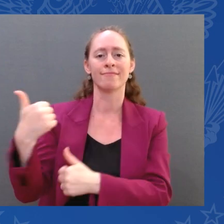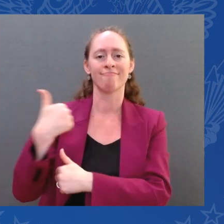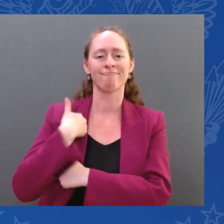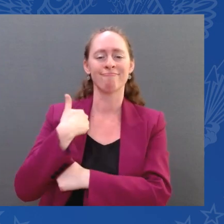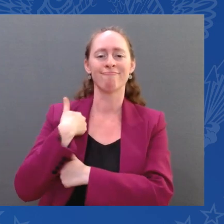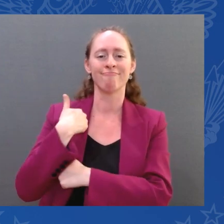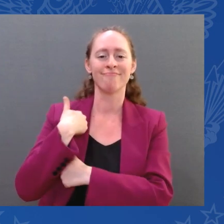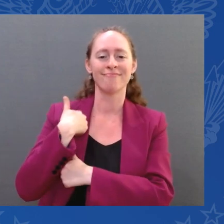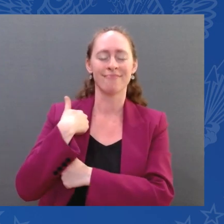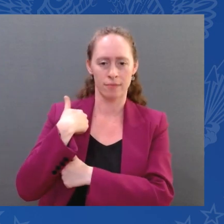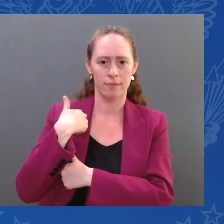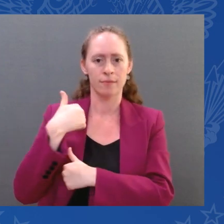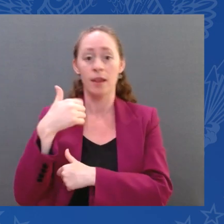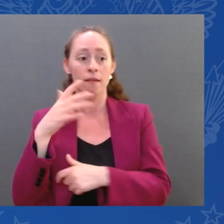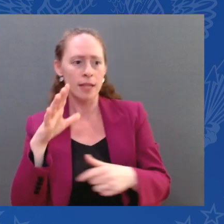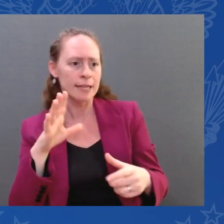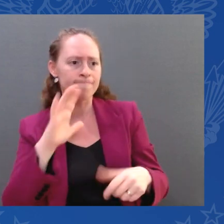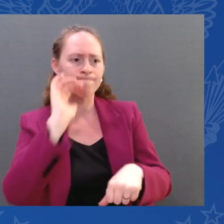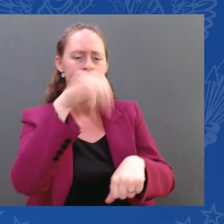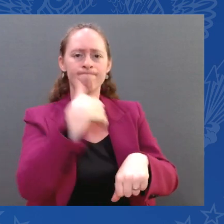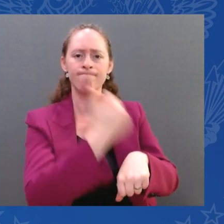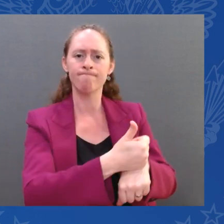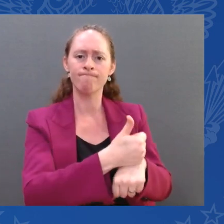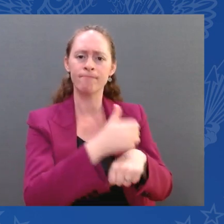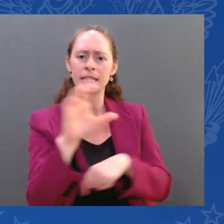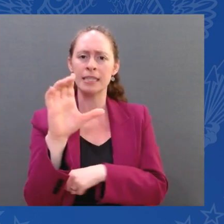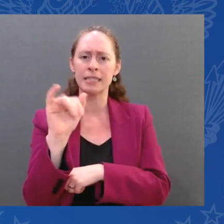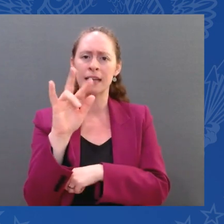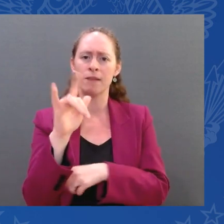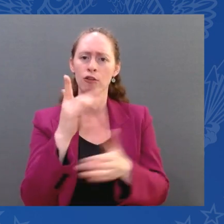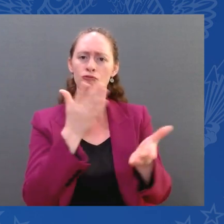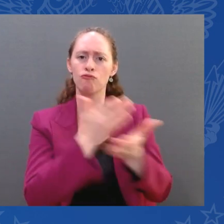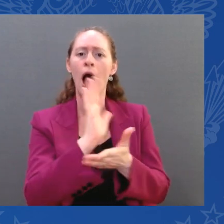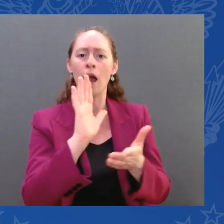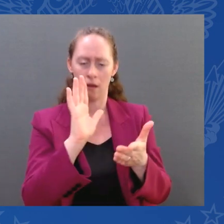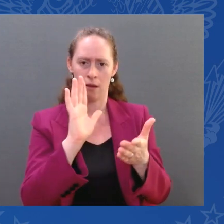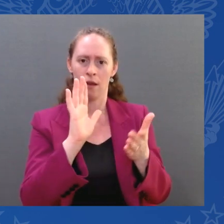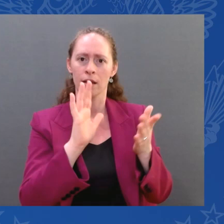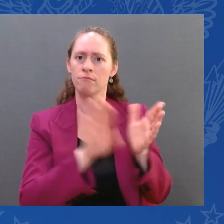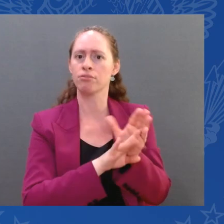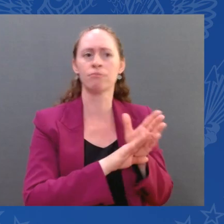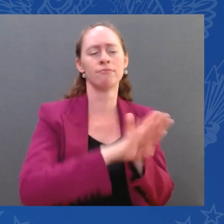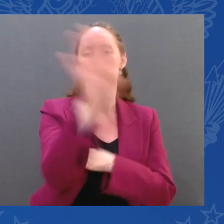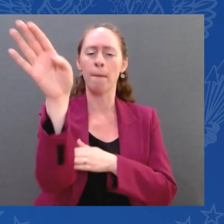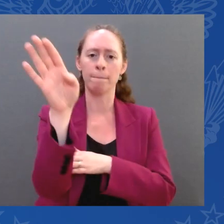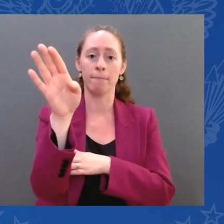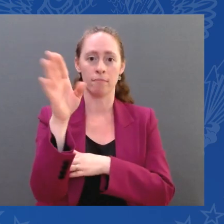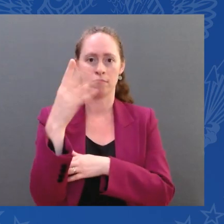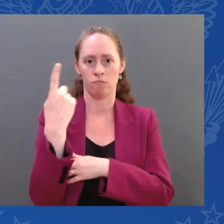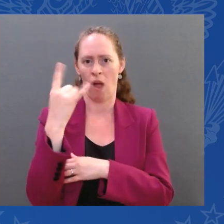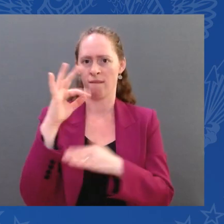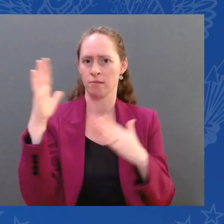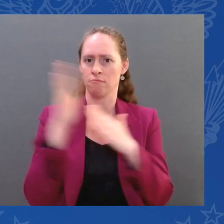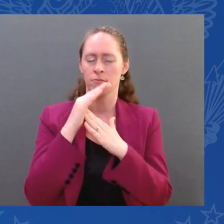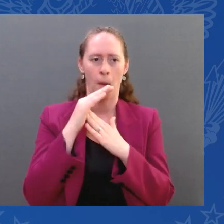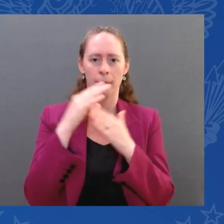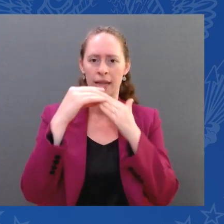For over 30 years as president, the National. Council for La Raza, Raul was an undaunted leader in the struggle for civil